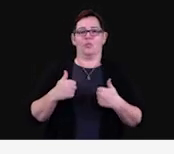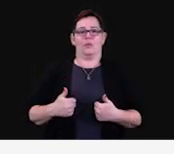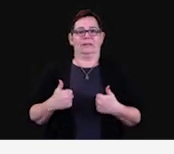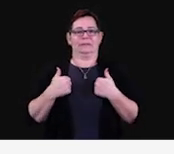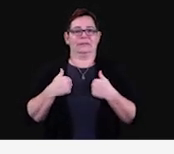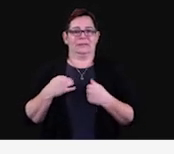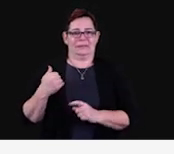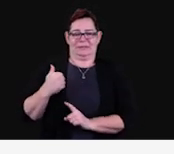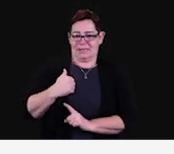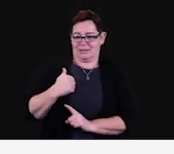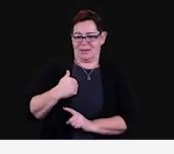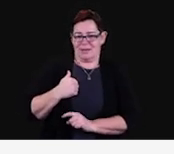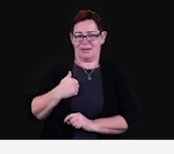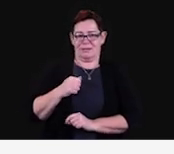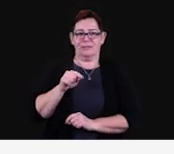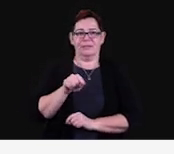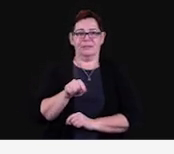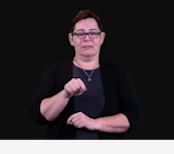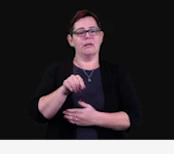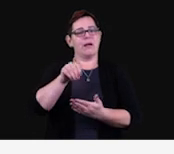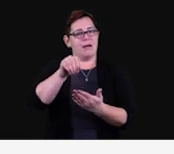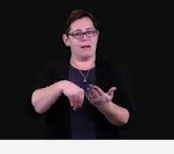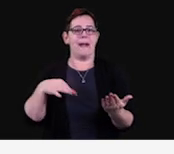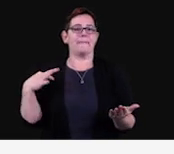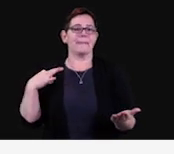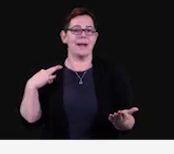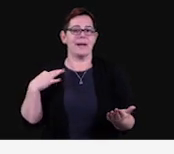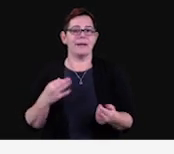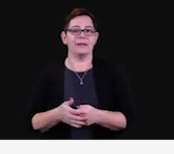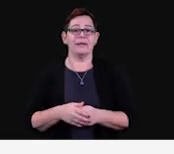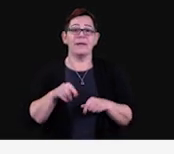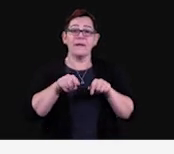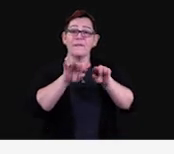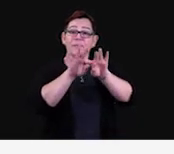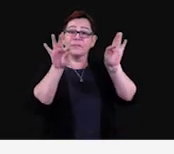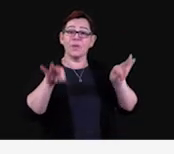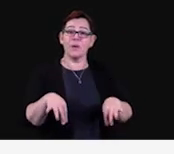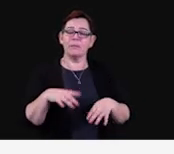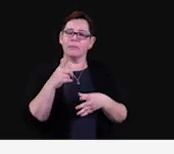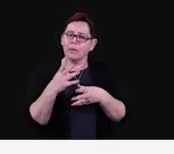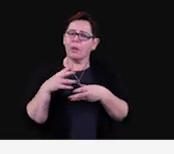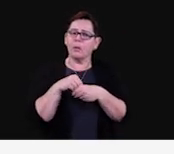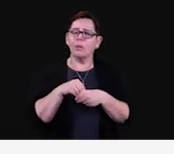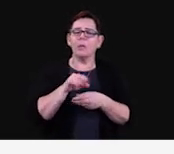On the form, include the income you earned outside Canada for the year you became